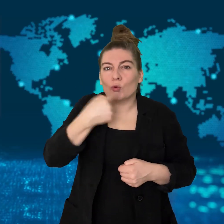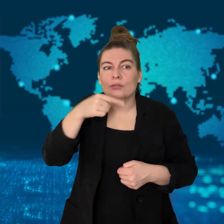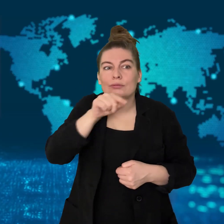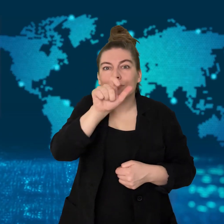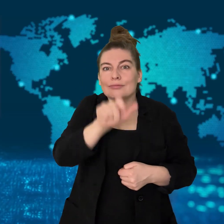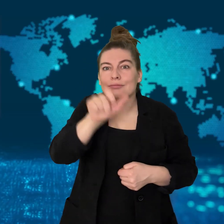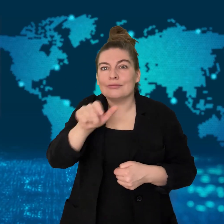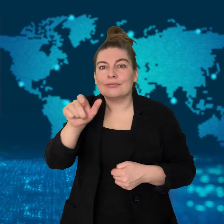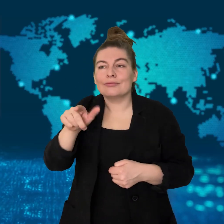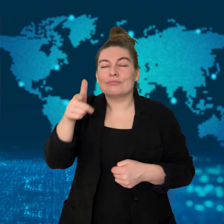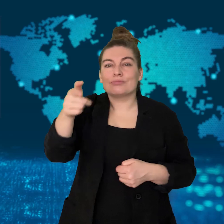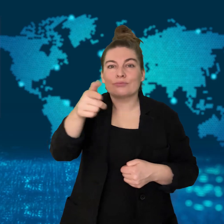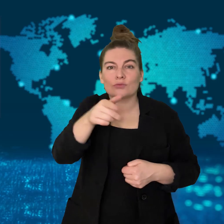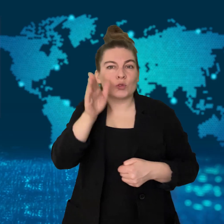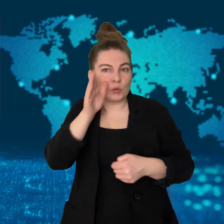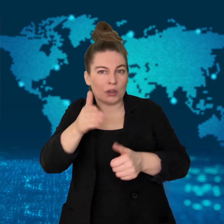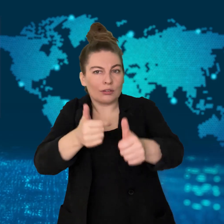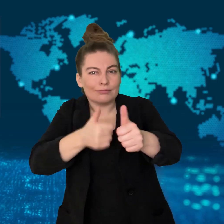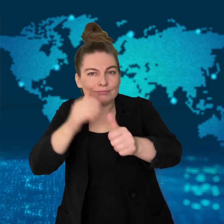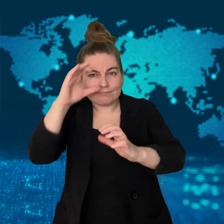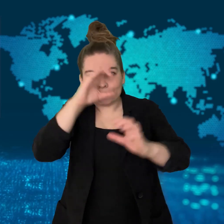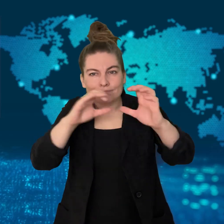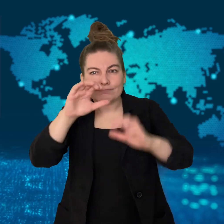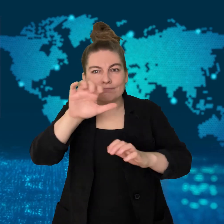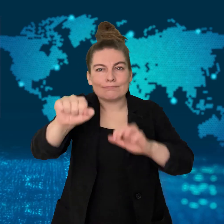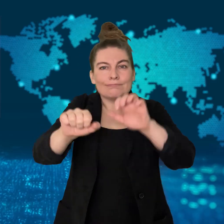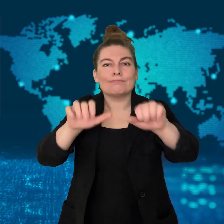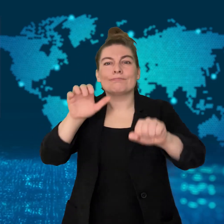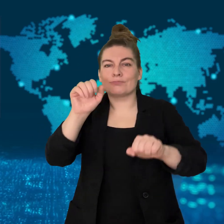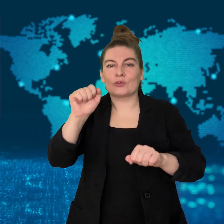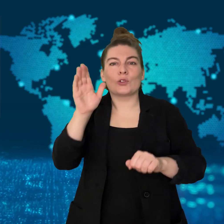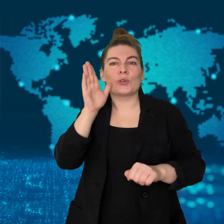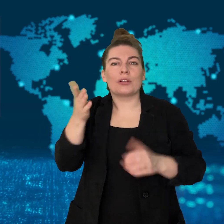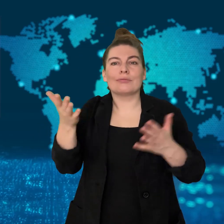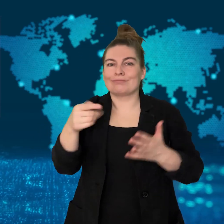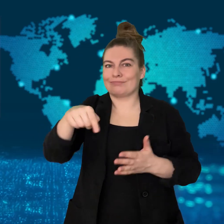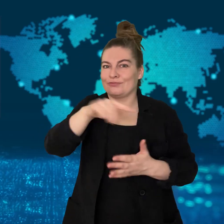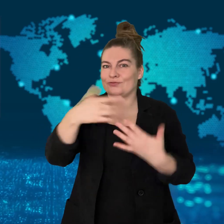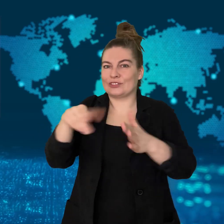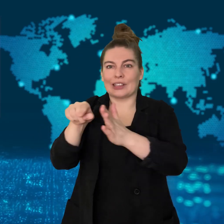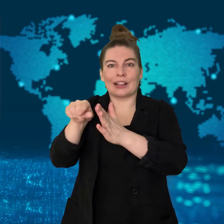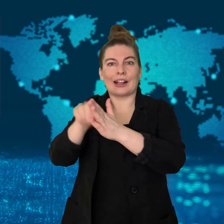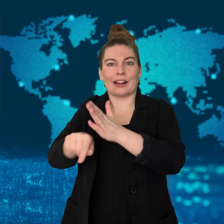The interim president, Ahmed al-Sharaa, called on fighters to